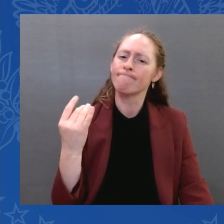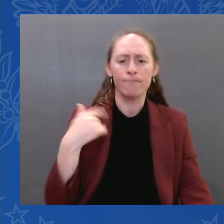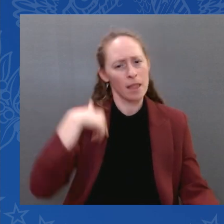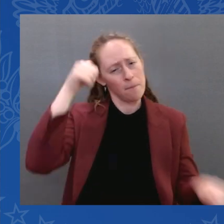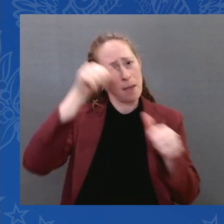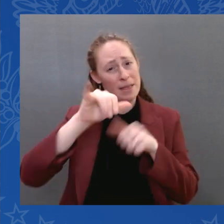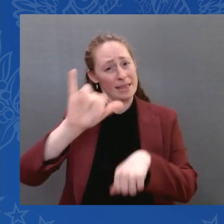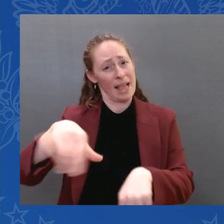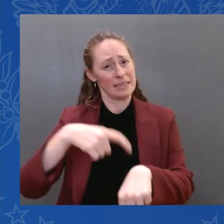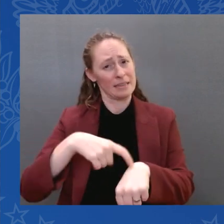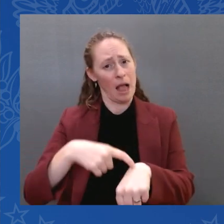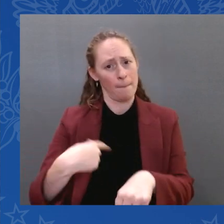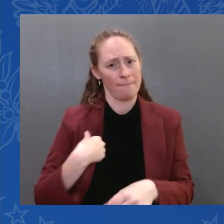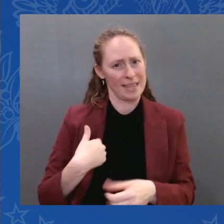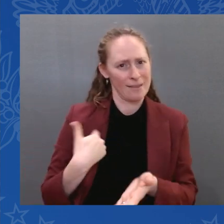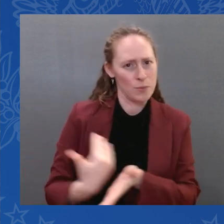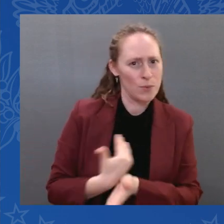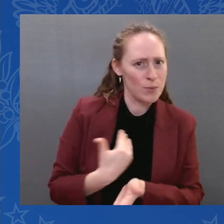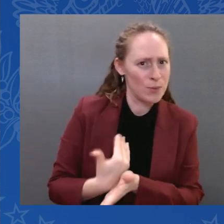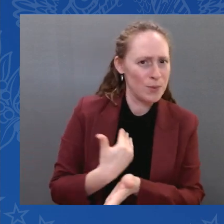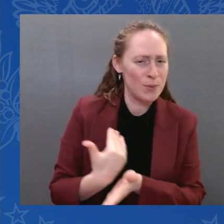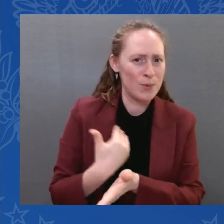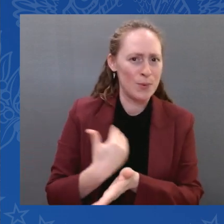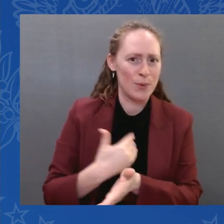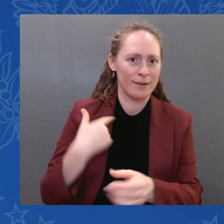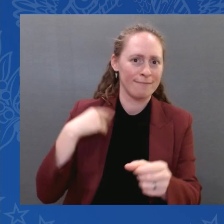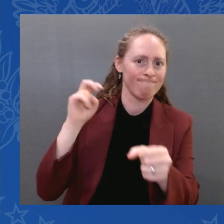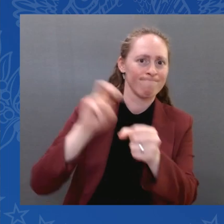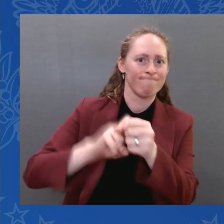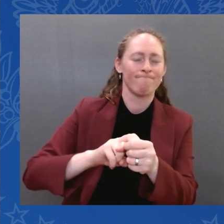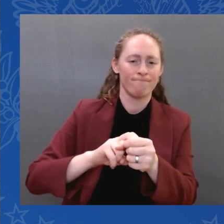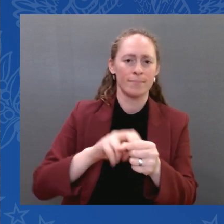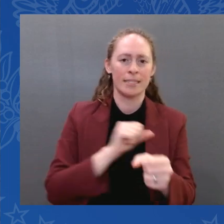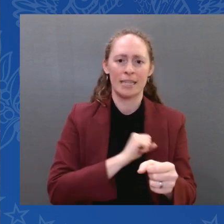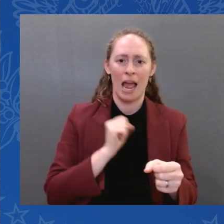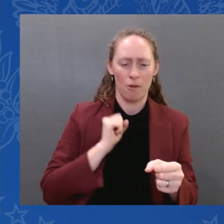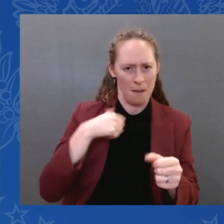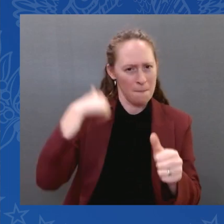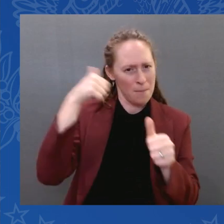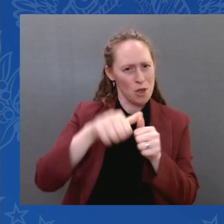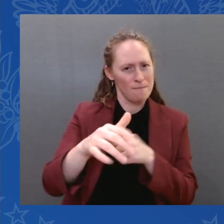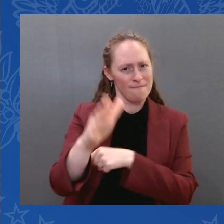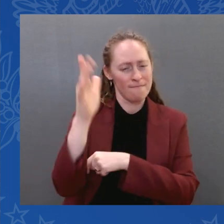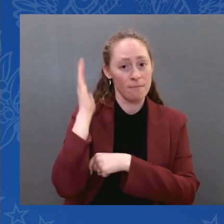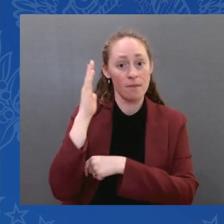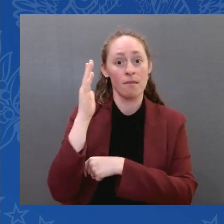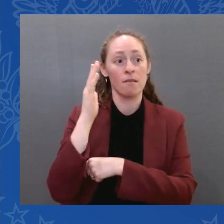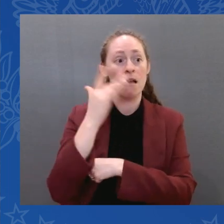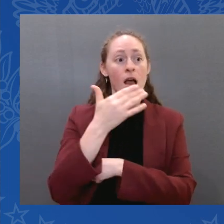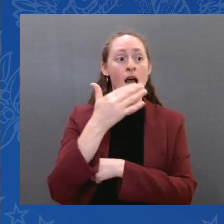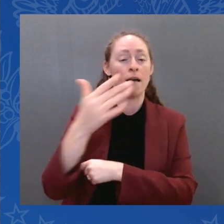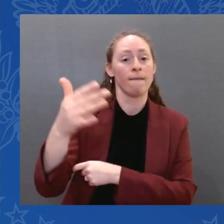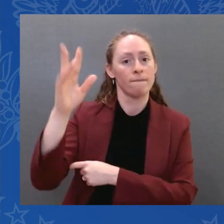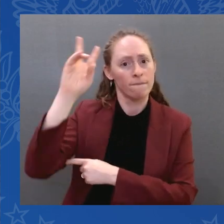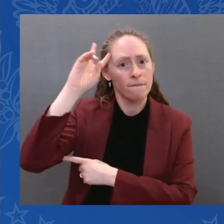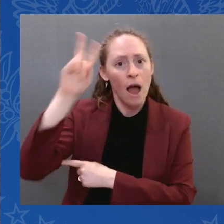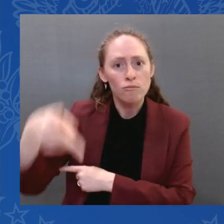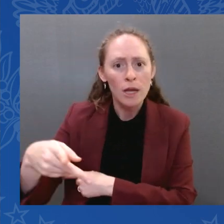was to be the main liaison between the administration and the Congress. And I realized there are a lot of new people I didn't know